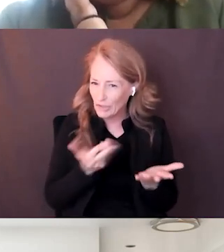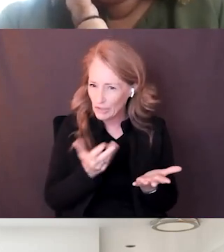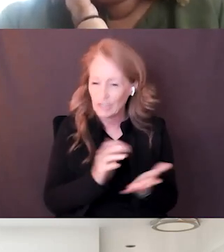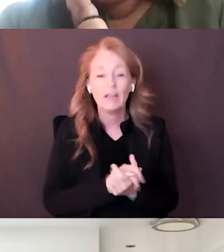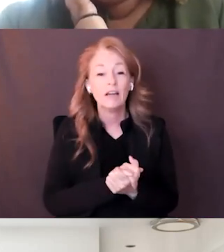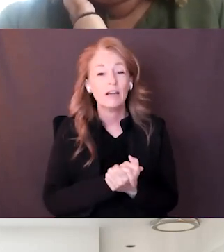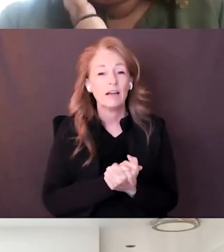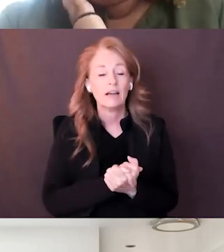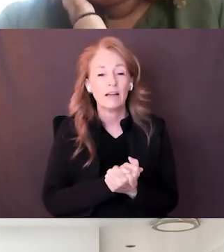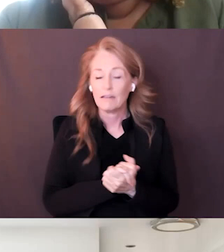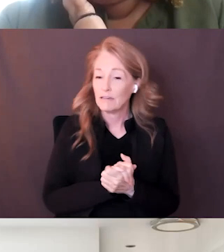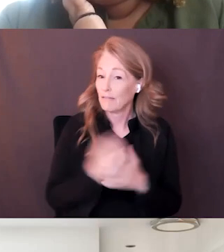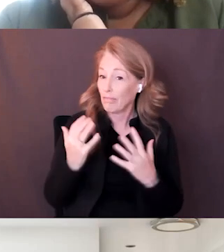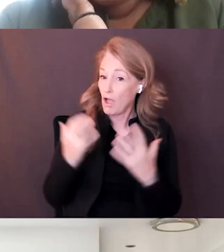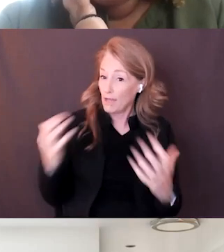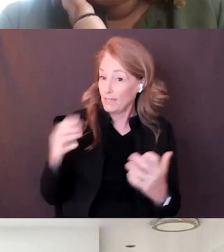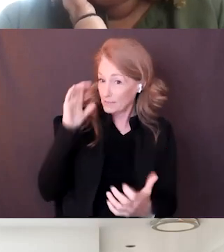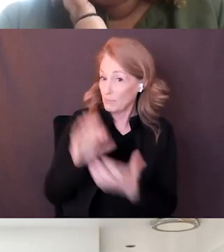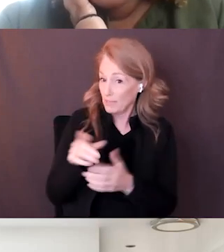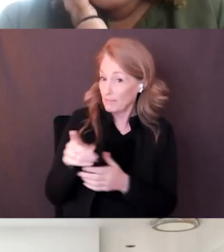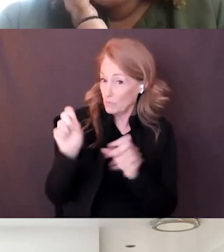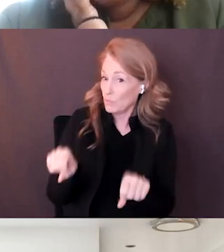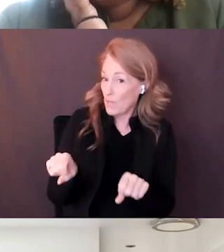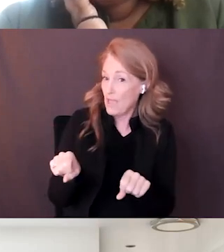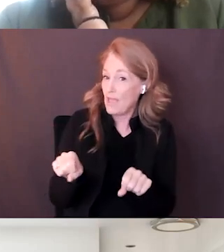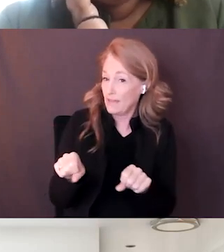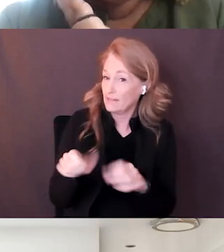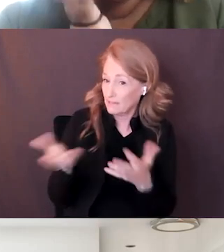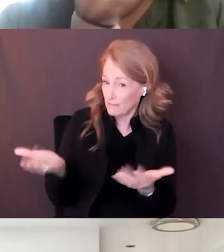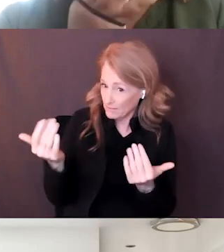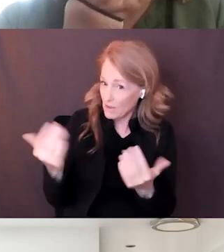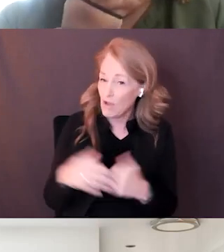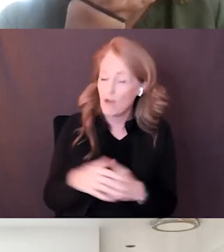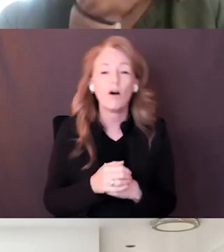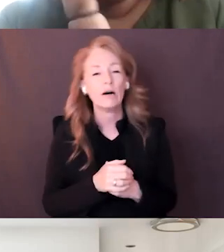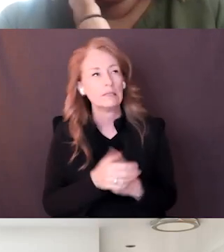THE AUDIENCE BELIEVES IN YOU, JOHN.